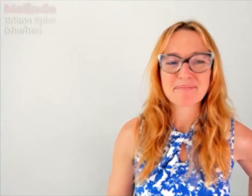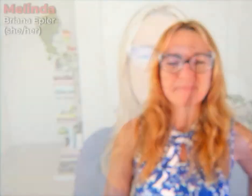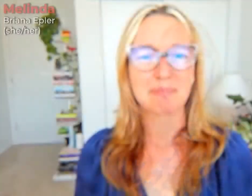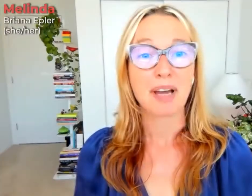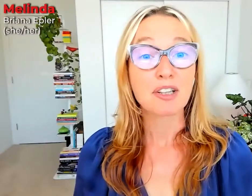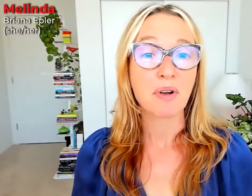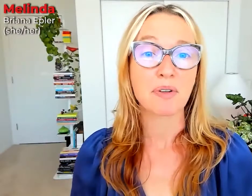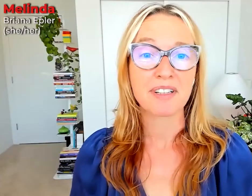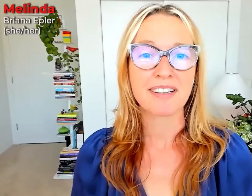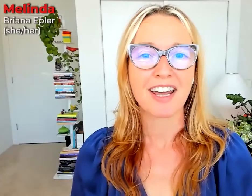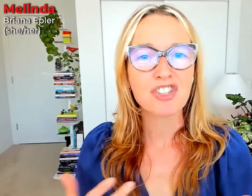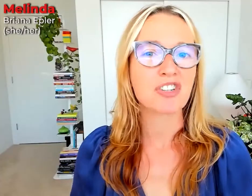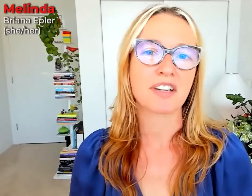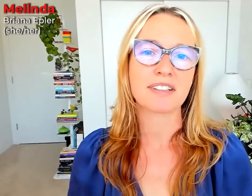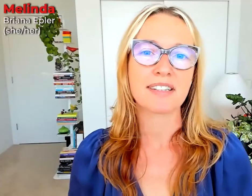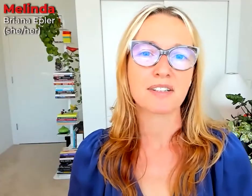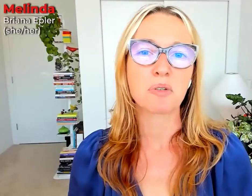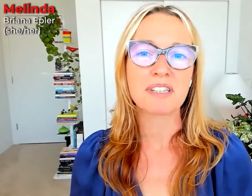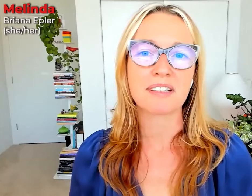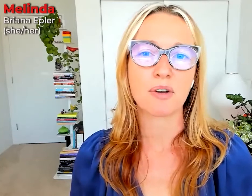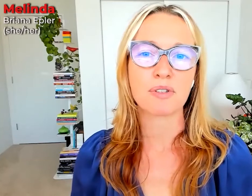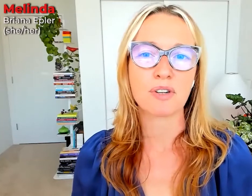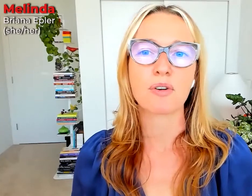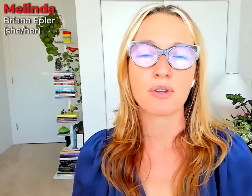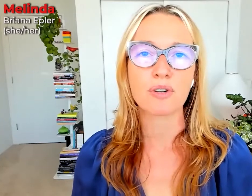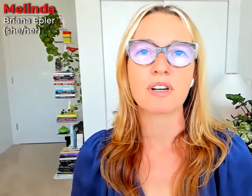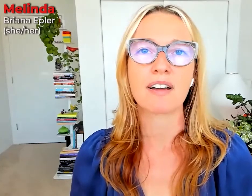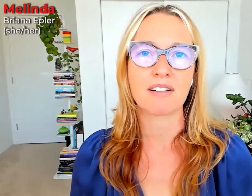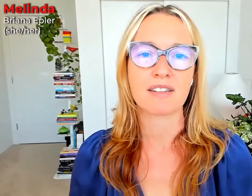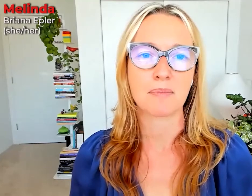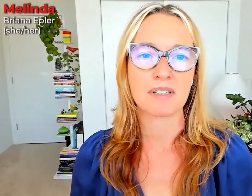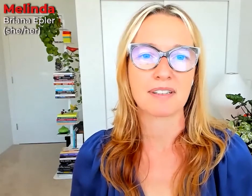Hello everyone. At Change Catalyst, we recently hosted our third Icon summit.